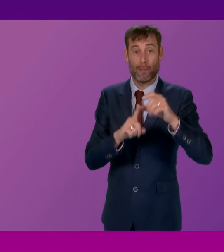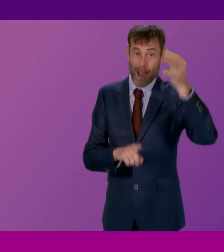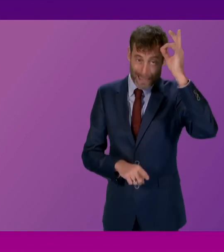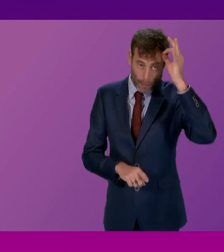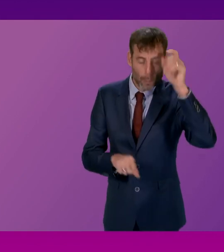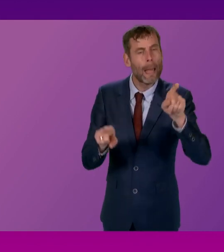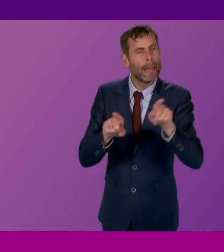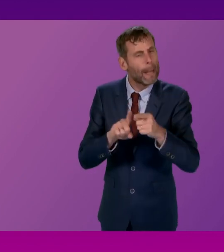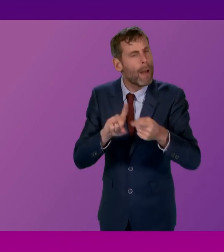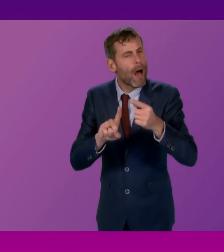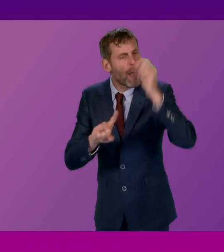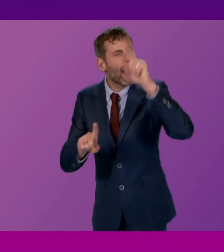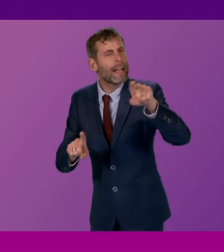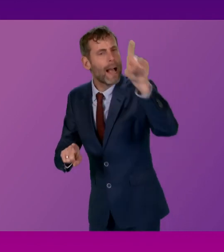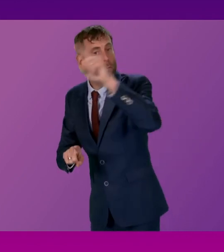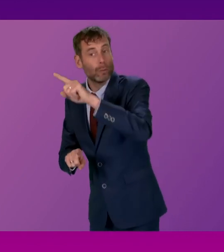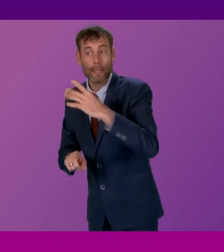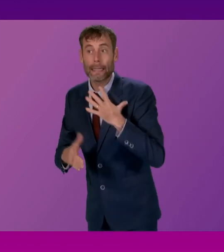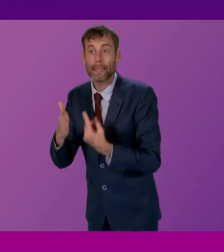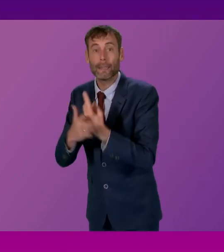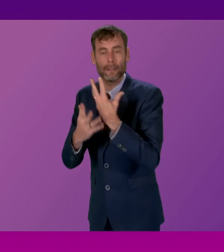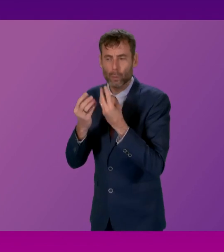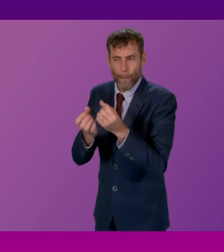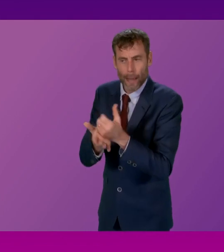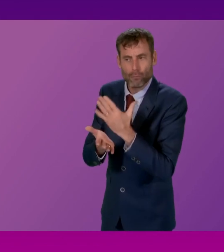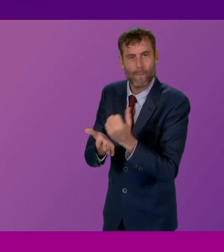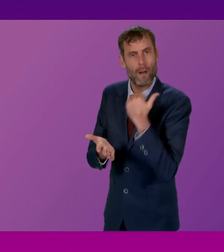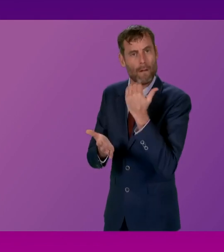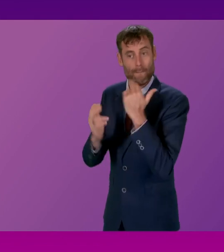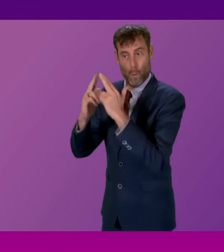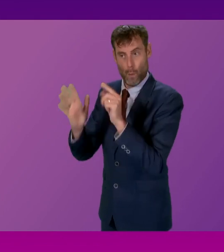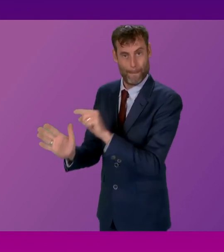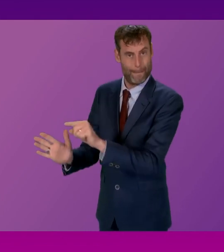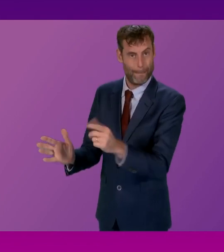to see what assistance we can provide to deal with the real and significant challenges that